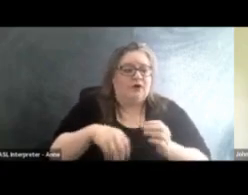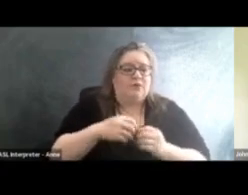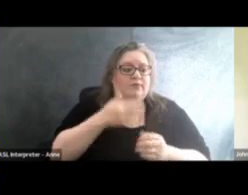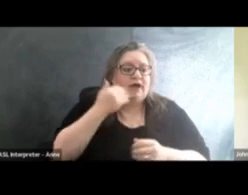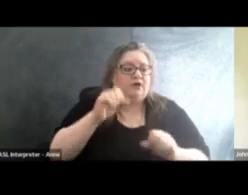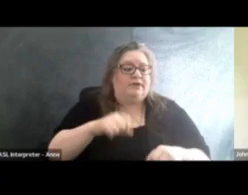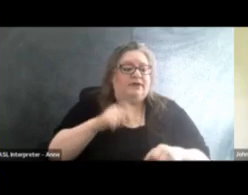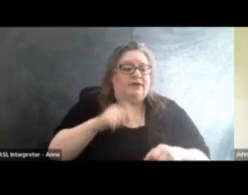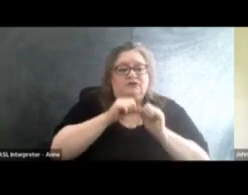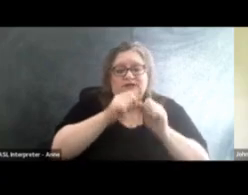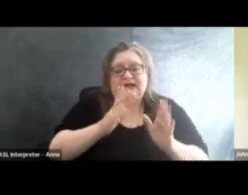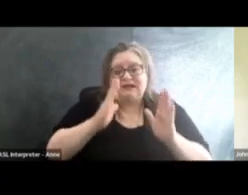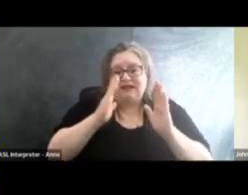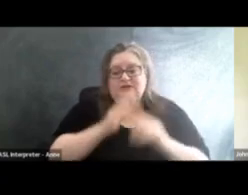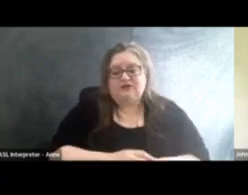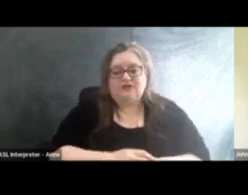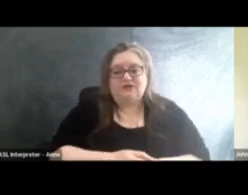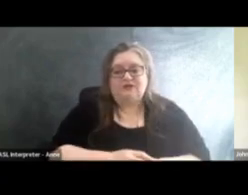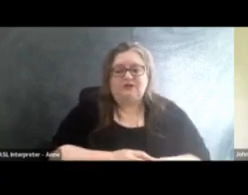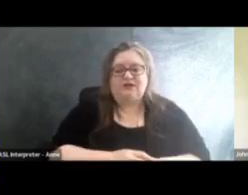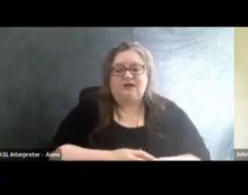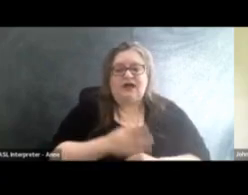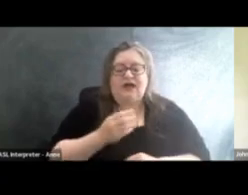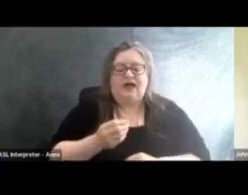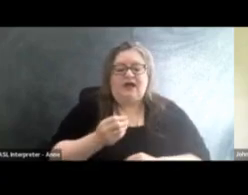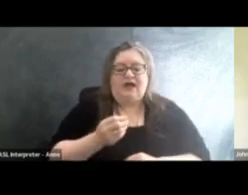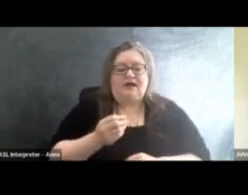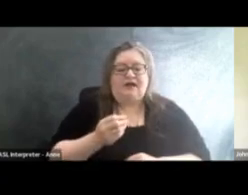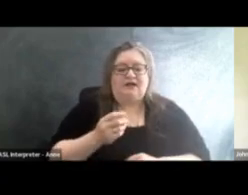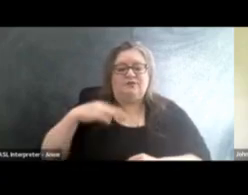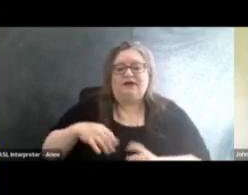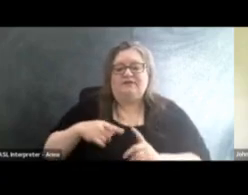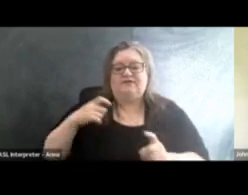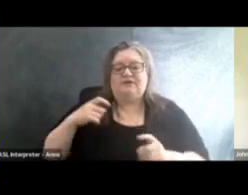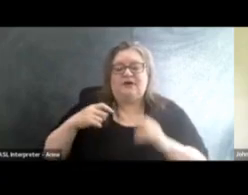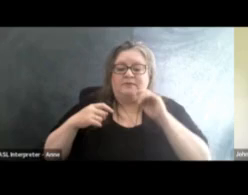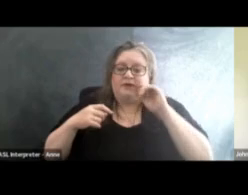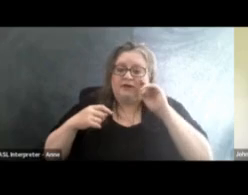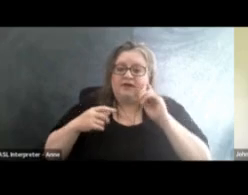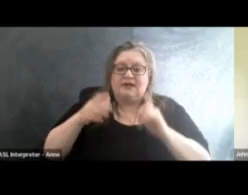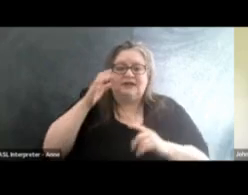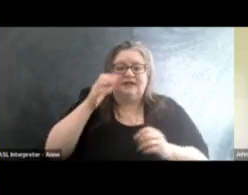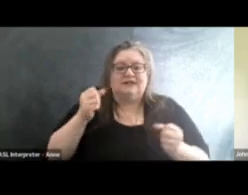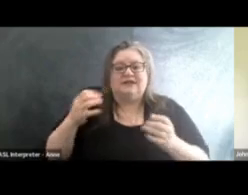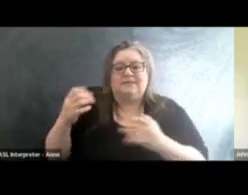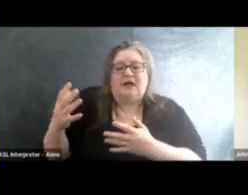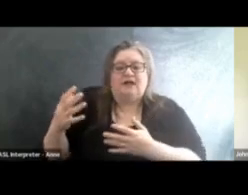sustain attention and to benefit from from listening to multiple you know, from auditory